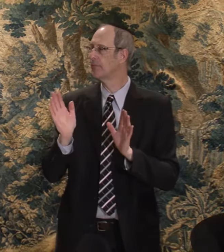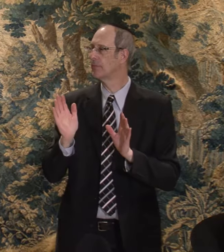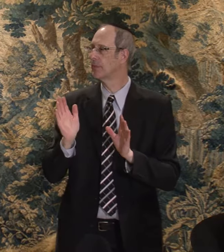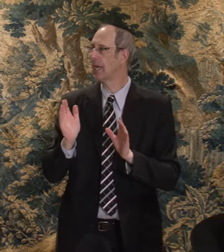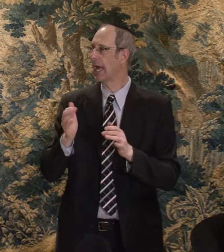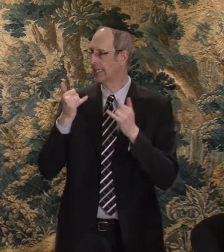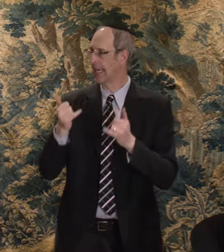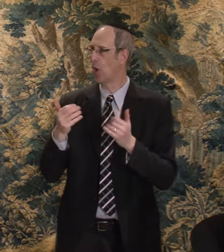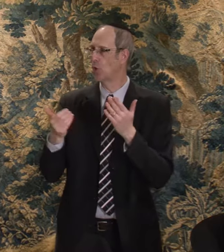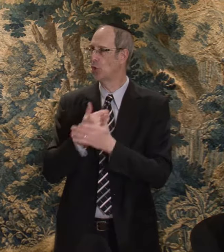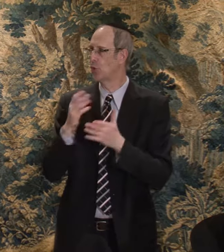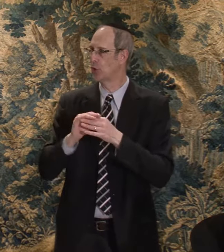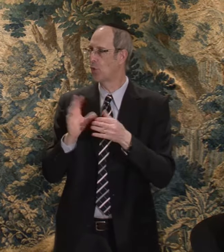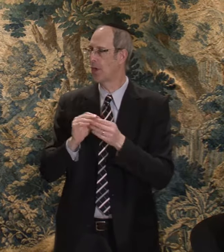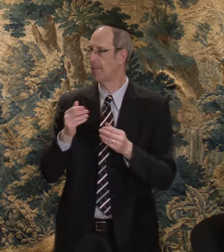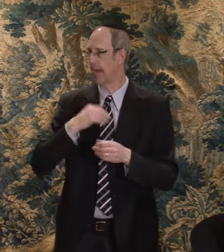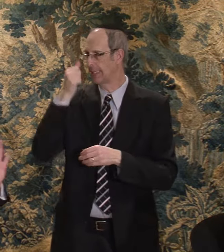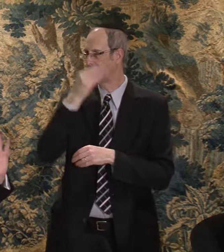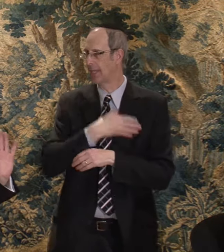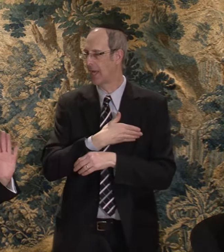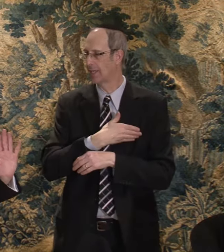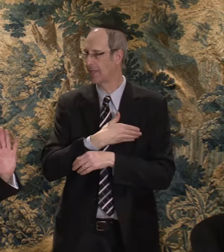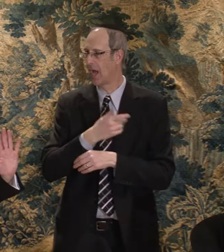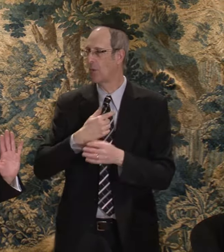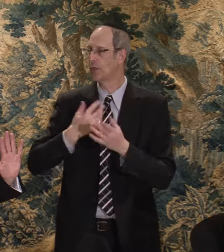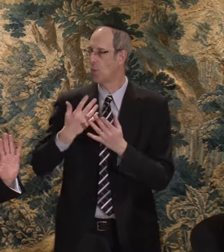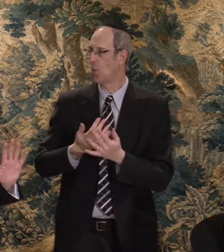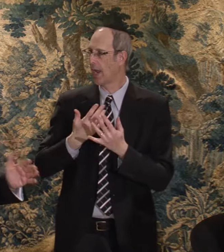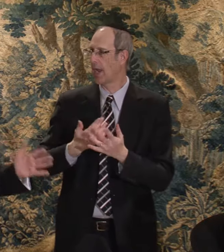I'm about to tell you about my son and I was waiting to tell it when the whole